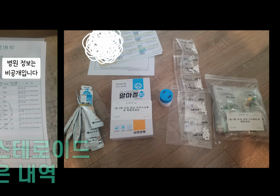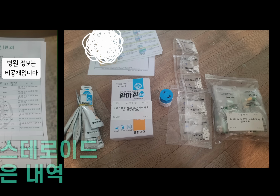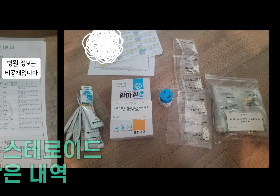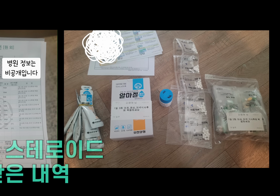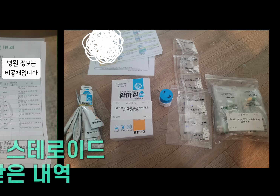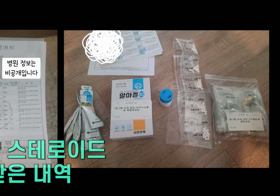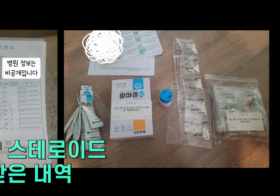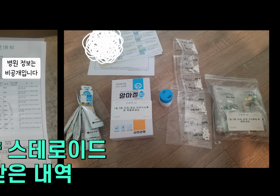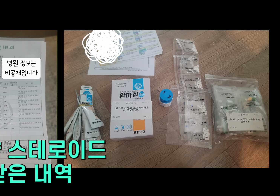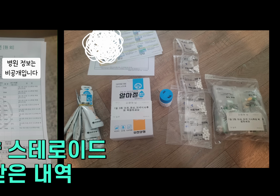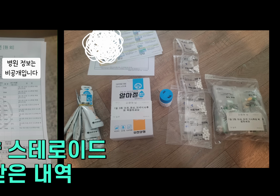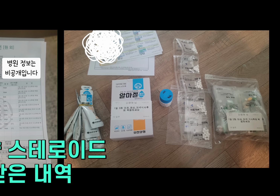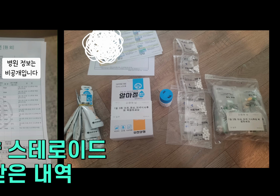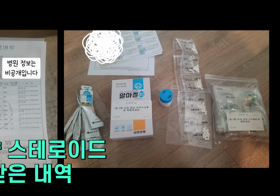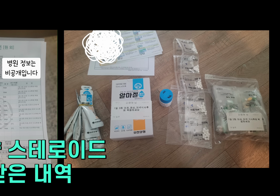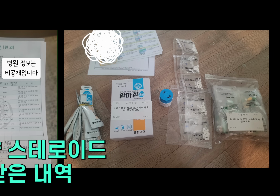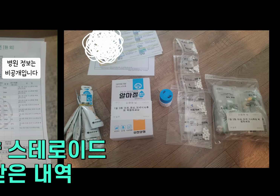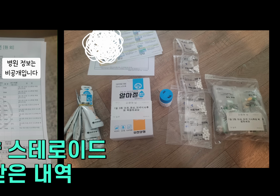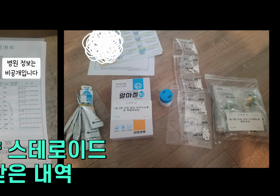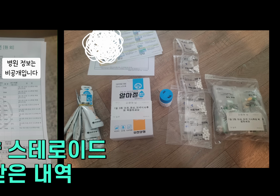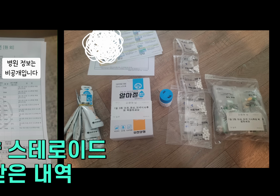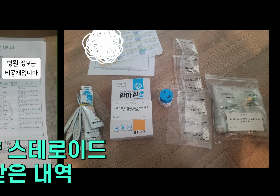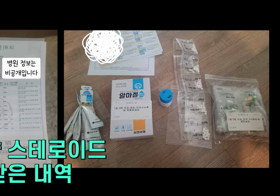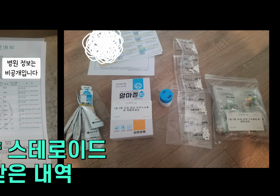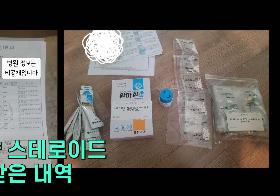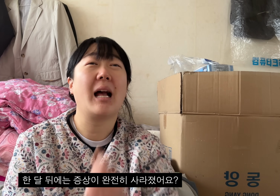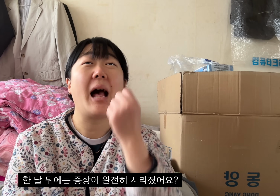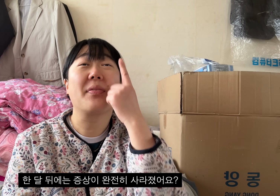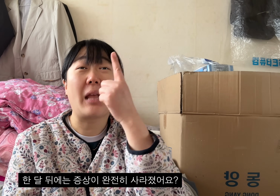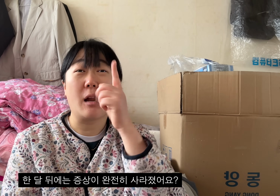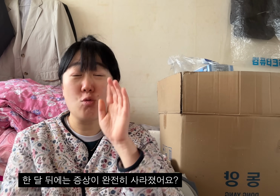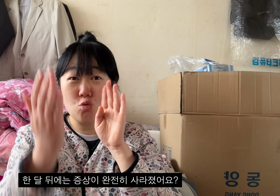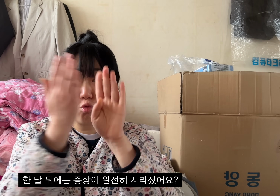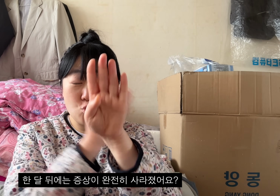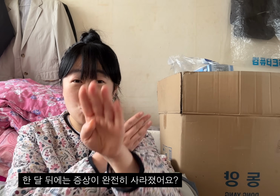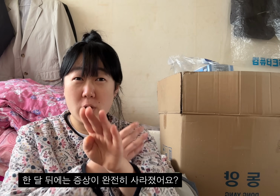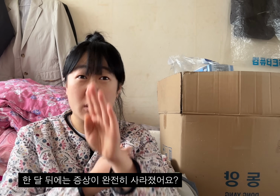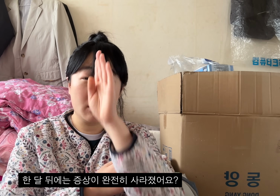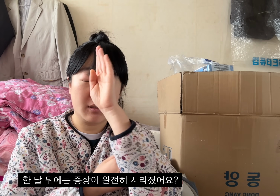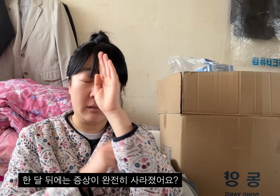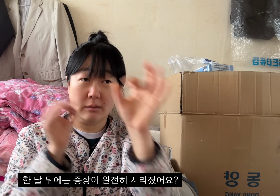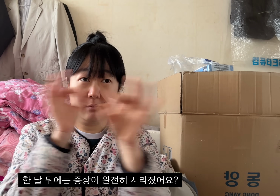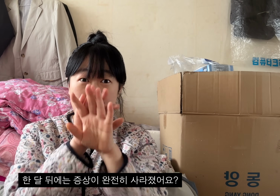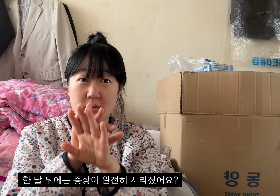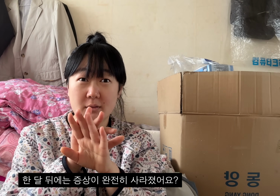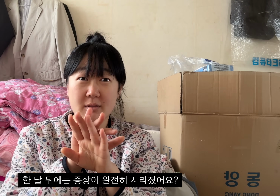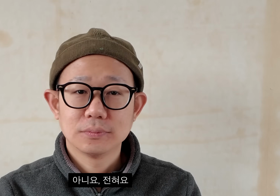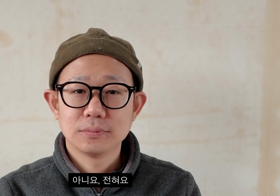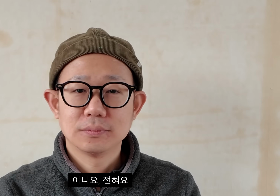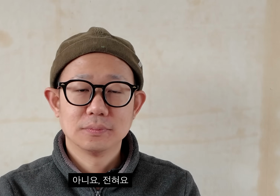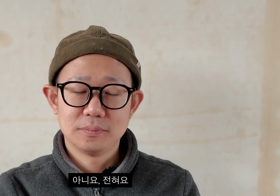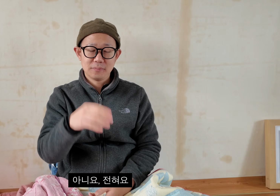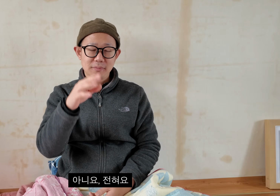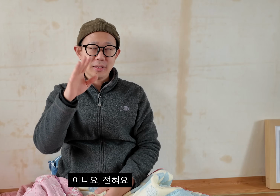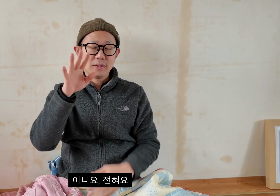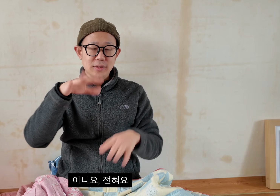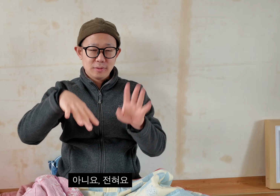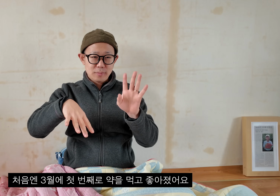History of receiving high-dose steroid prescriptions. After one month, did the symptoms vanish? No, not at all.